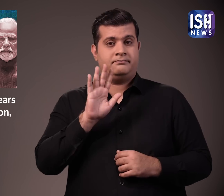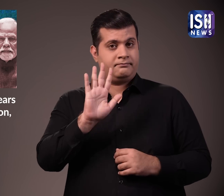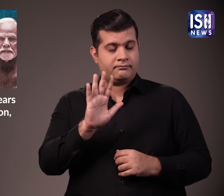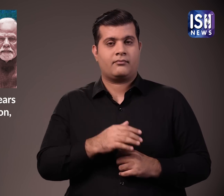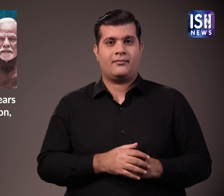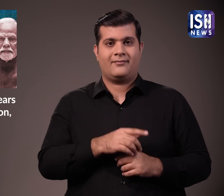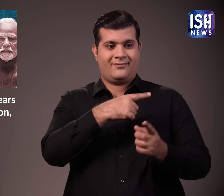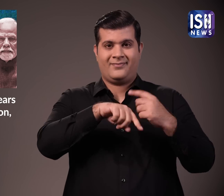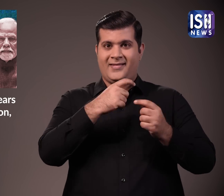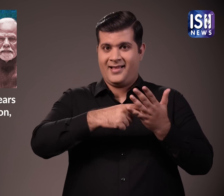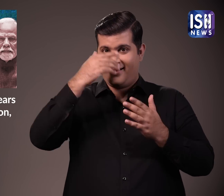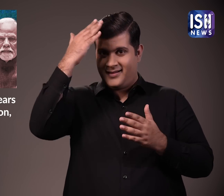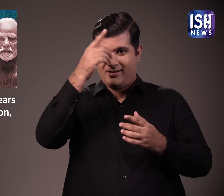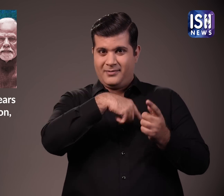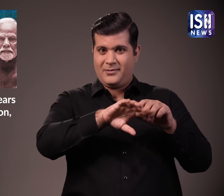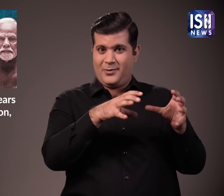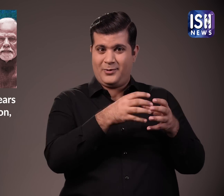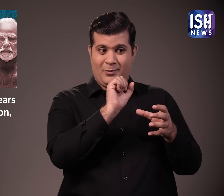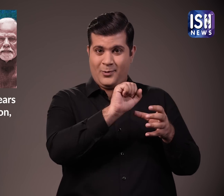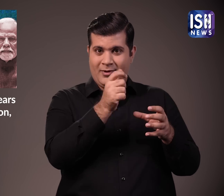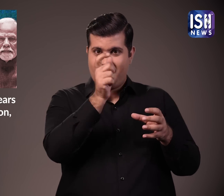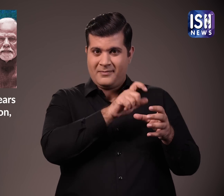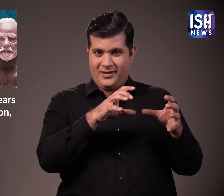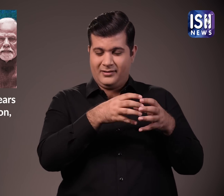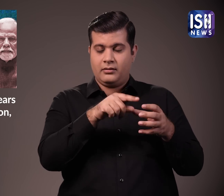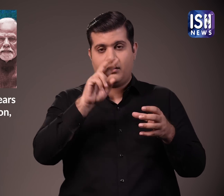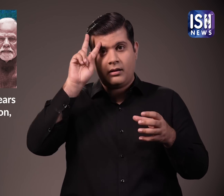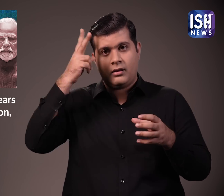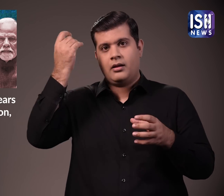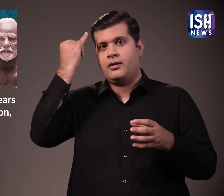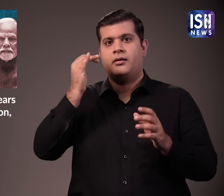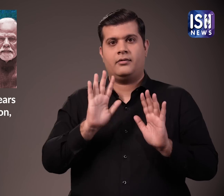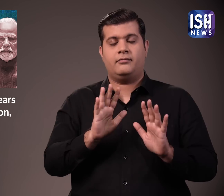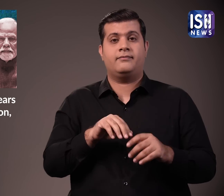Here are the suggesstions from Kovind’s panel.